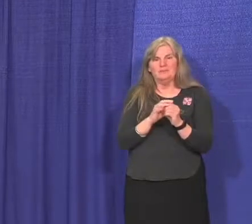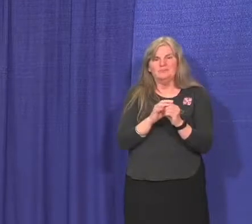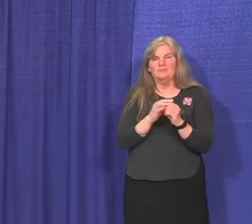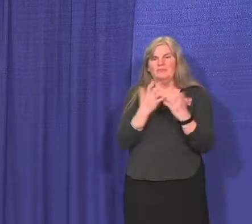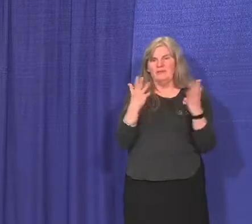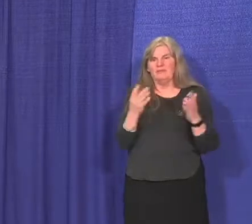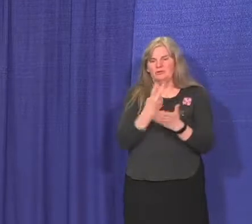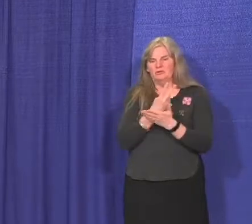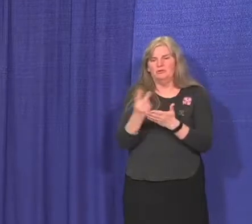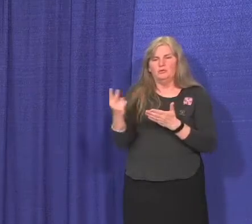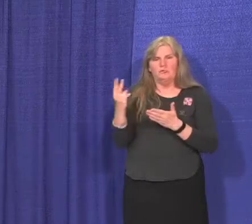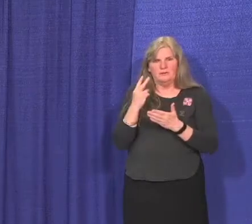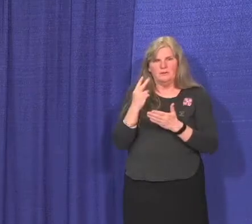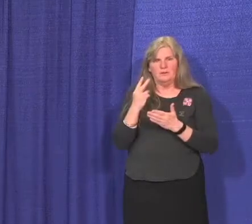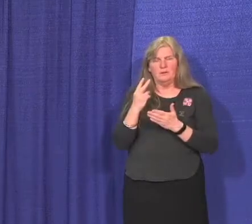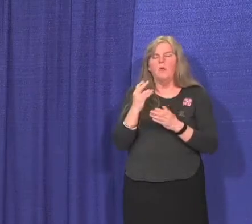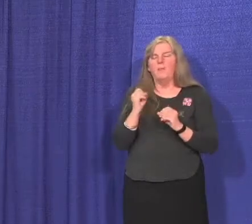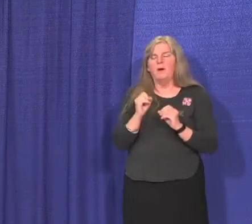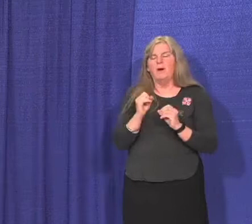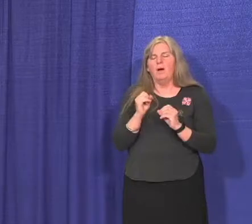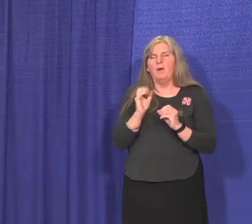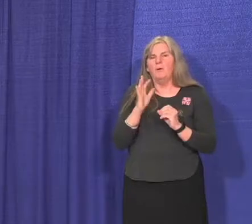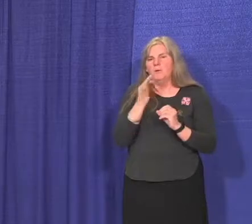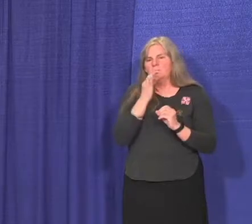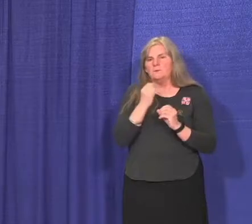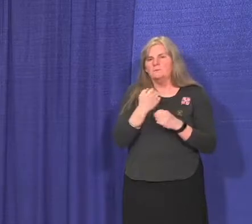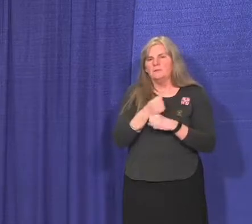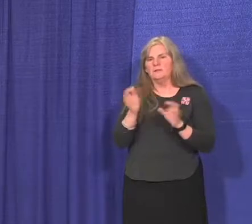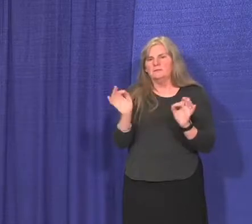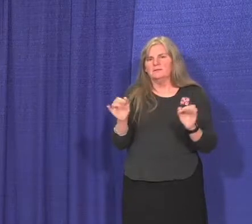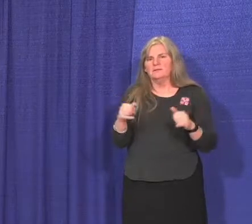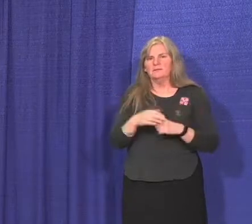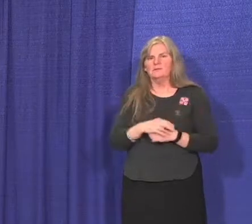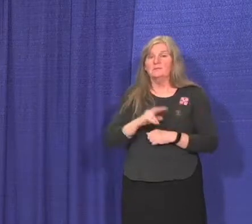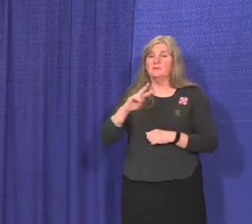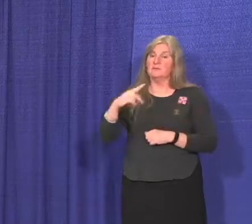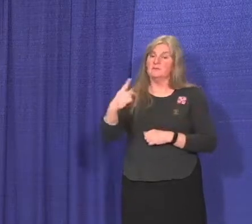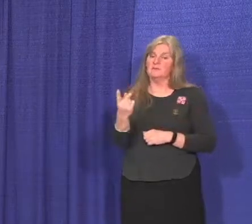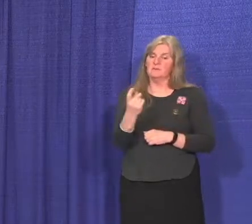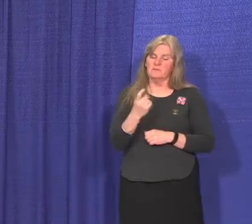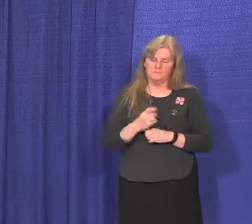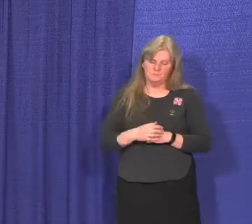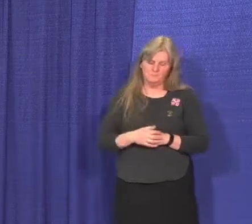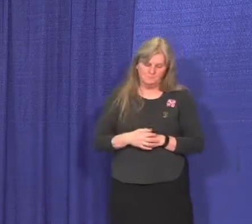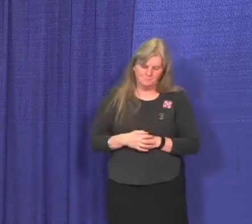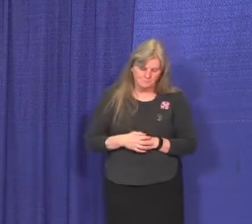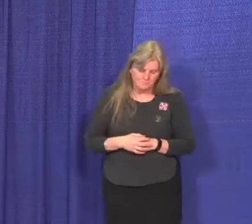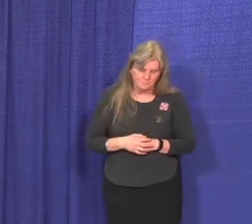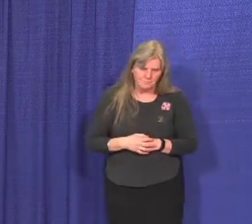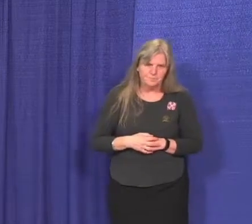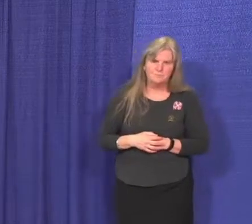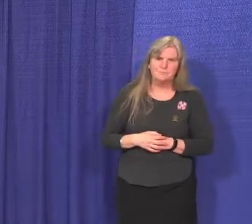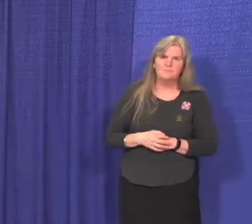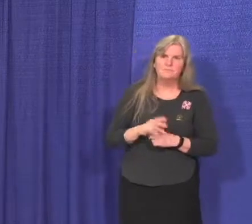before that took 48 days.